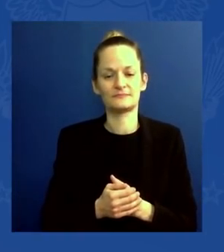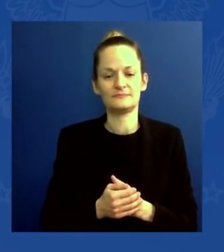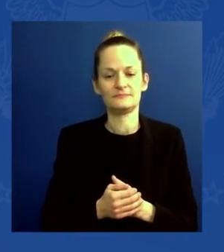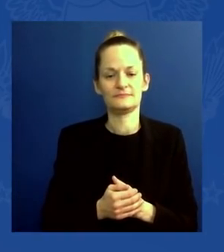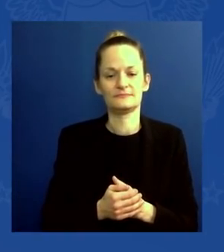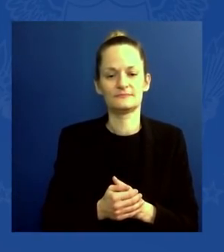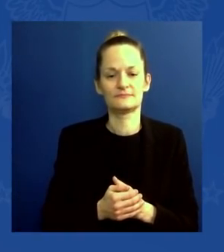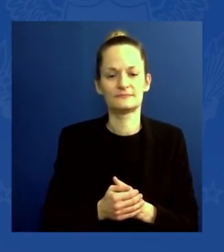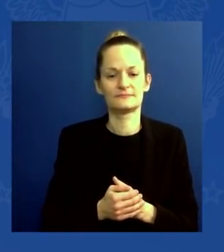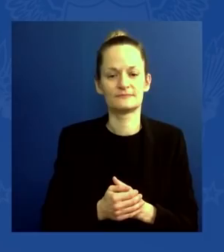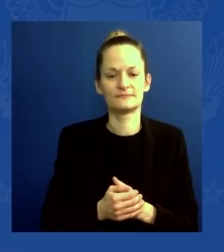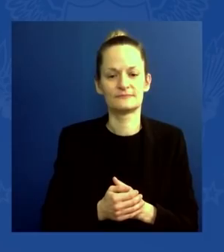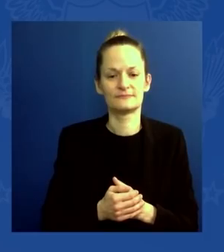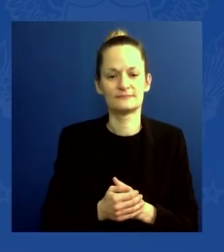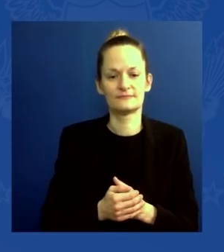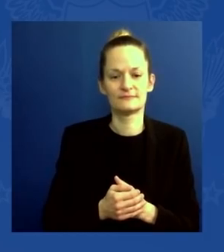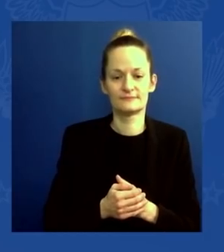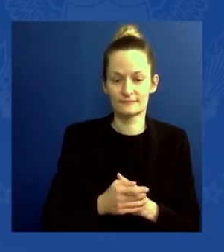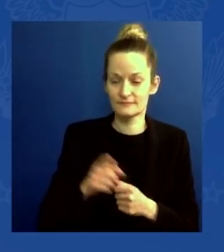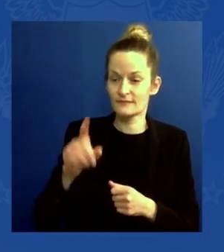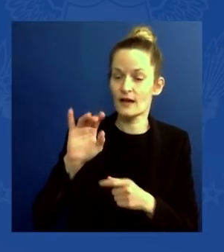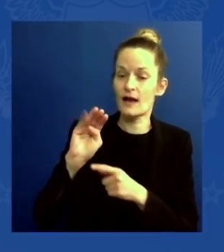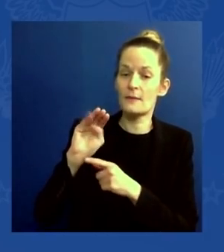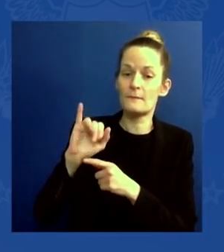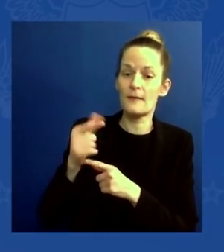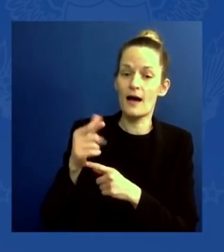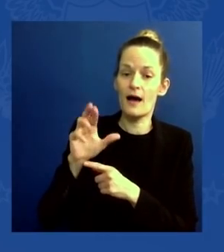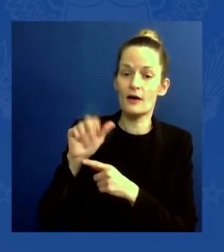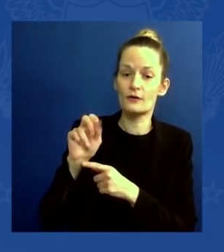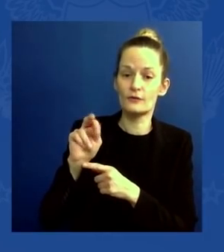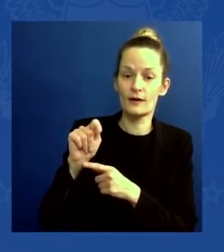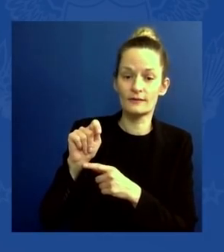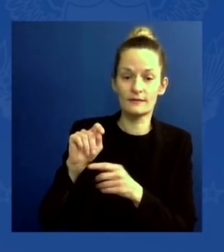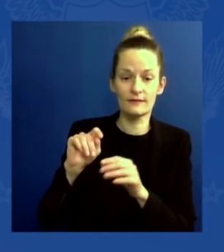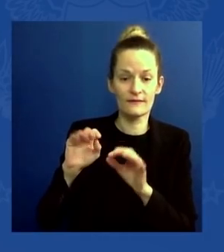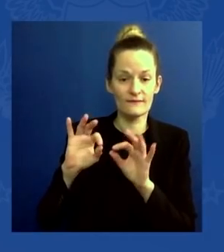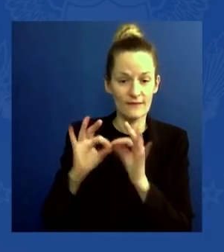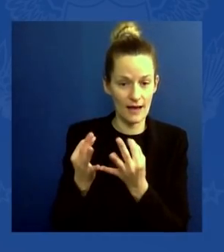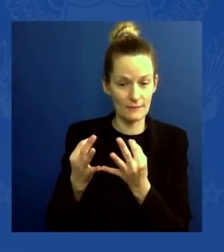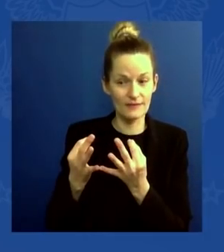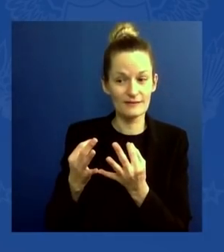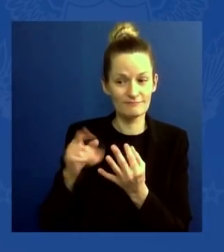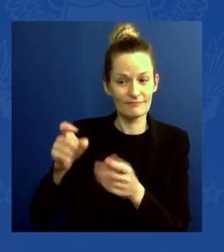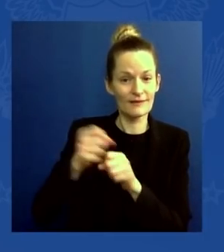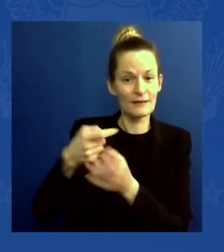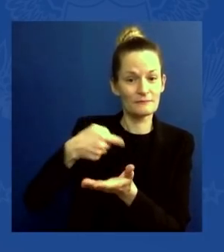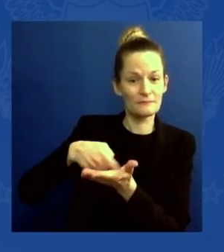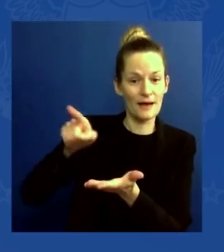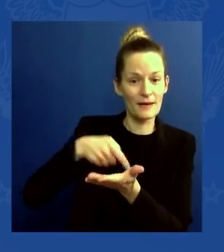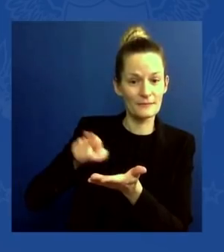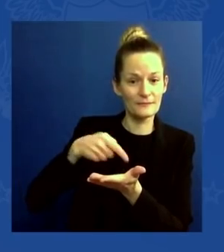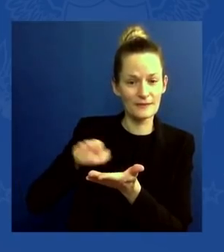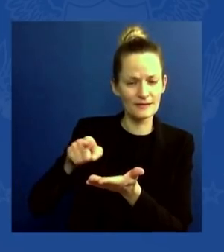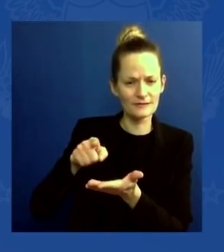You said everybody coming across the border gets $500- The Press: So, the number was what you had a problem with. The President: The number is what I was referring to.